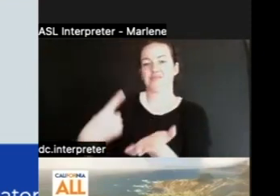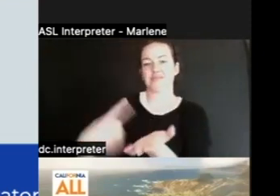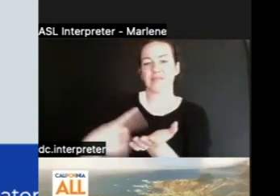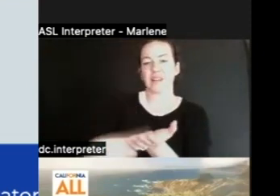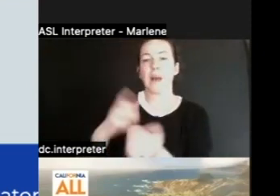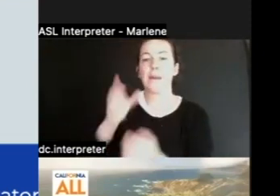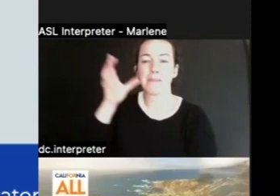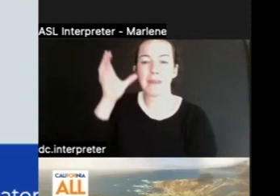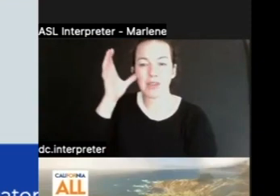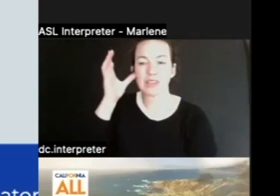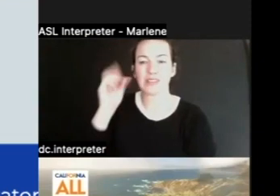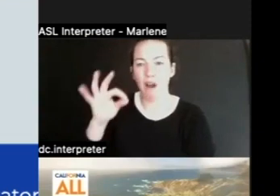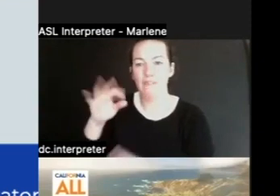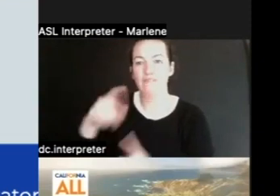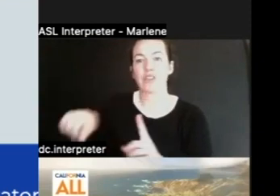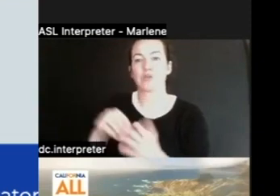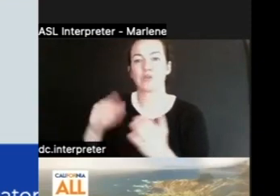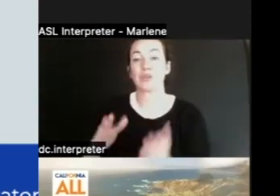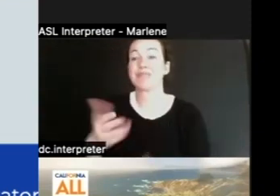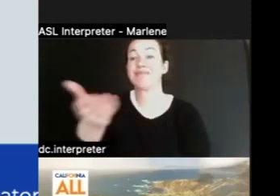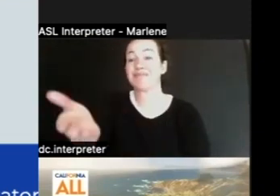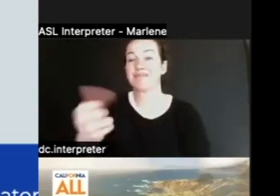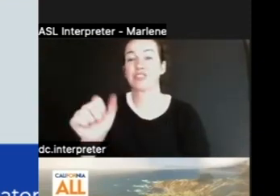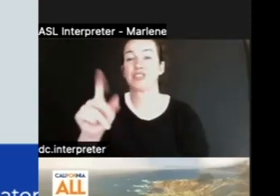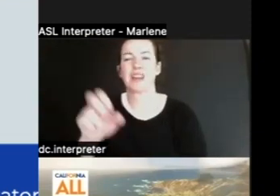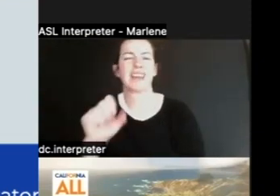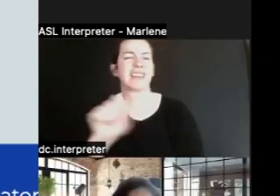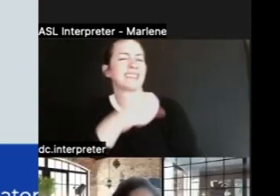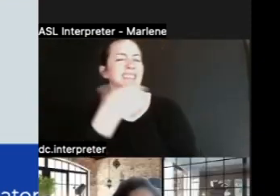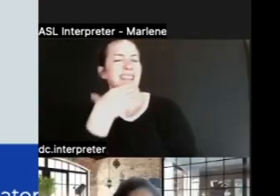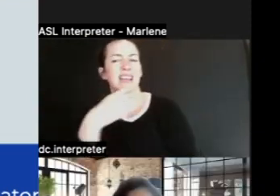of the students as well. So Sade. Absolutely thank you, Laura. And thank you everybody for